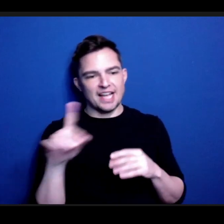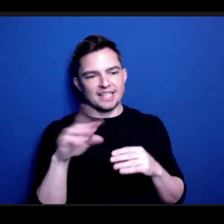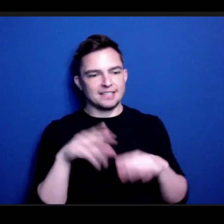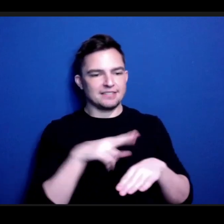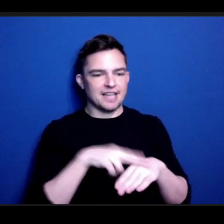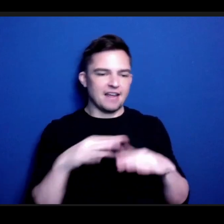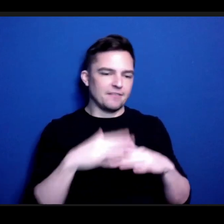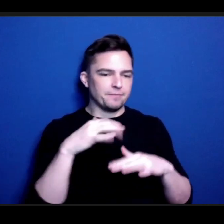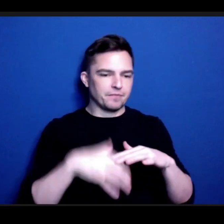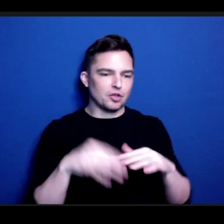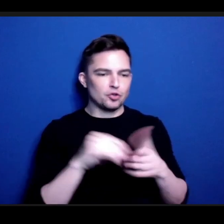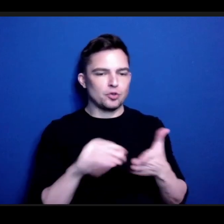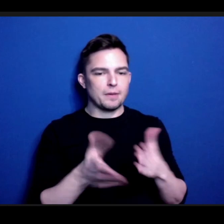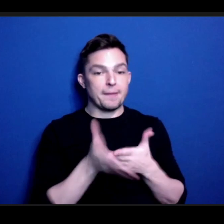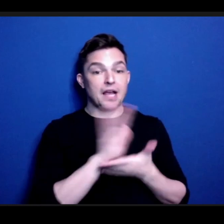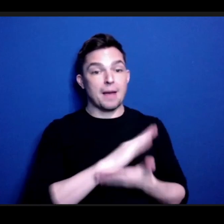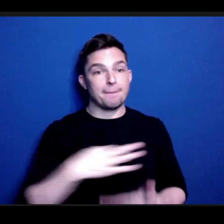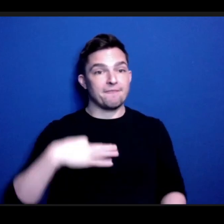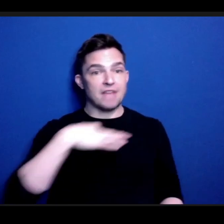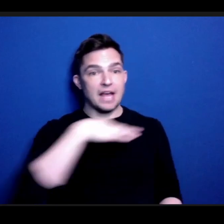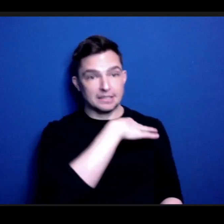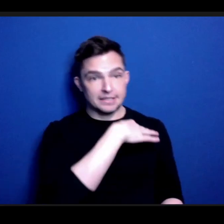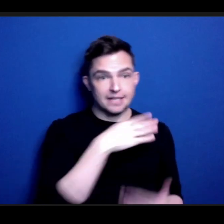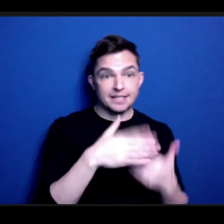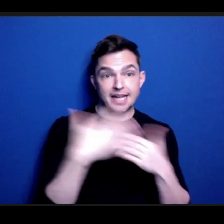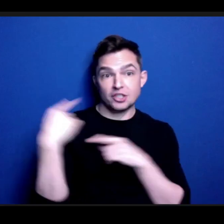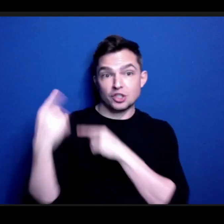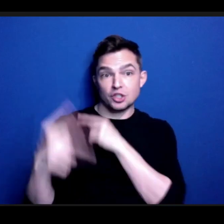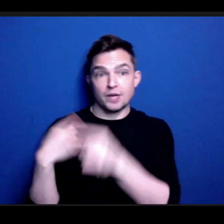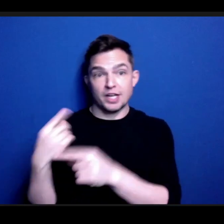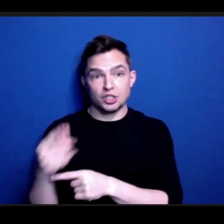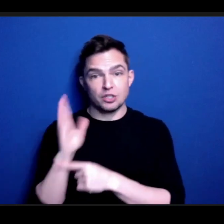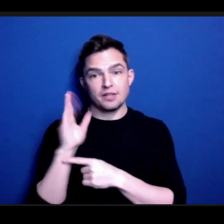to become faculty, and that the next generation will be, will at least have, there would be